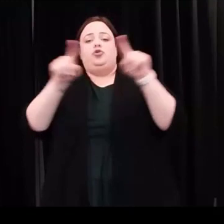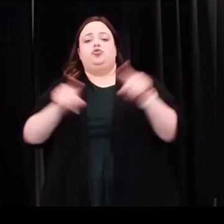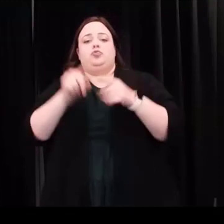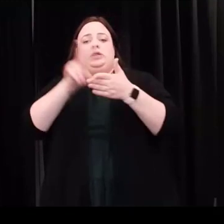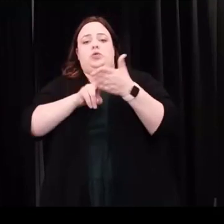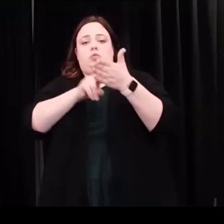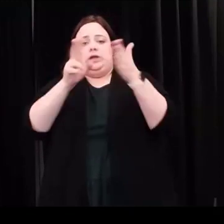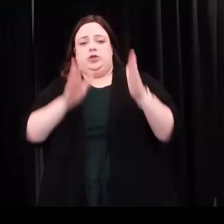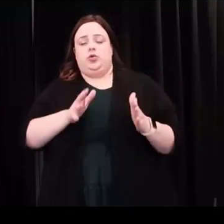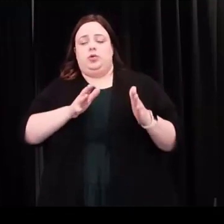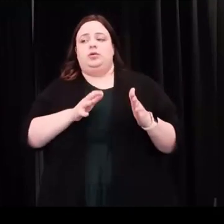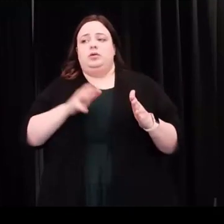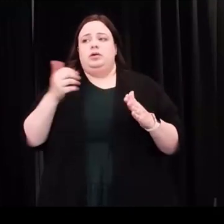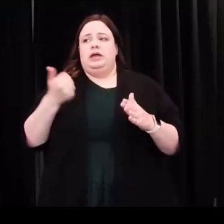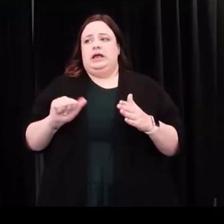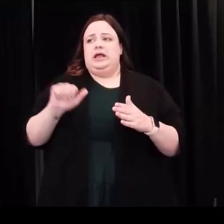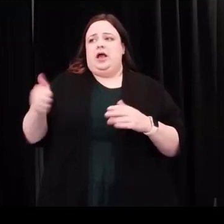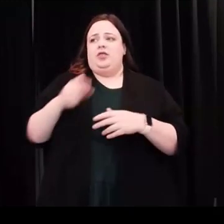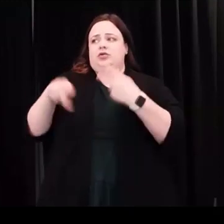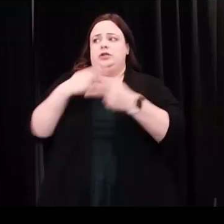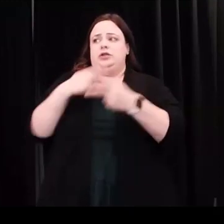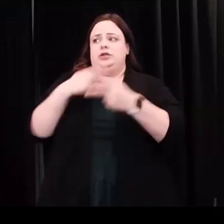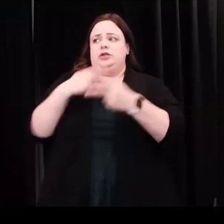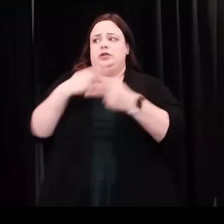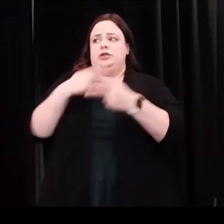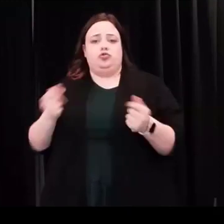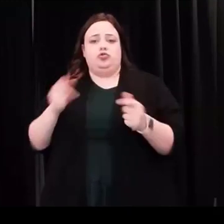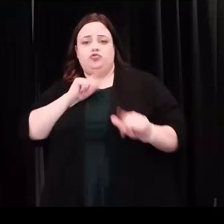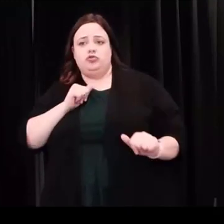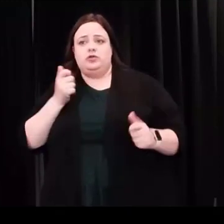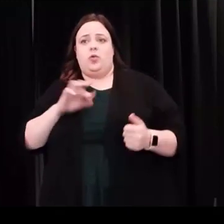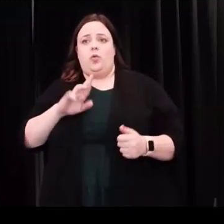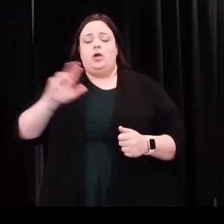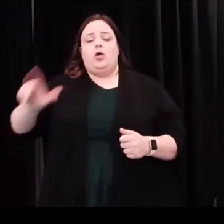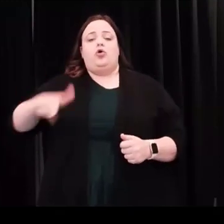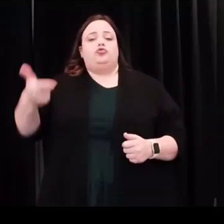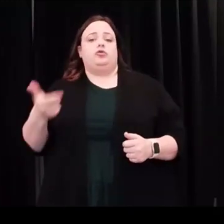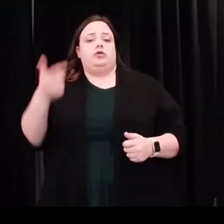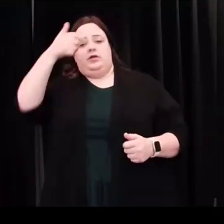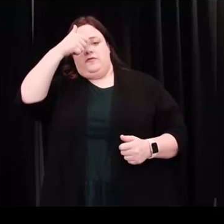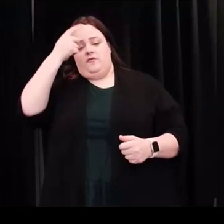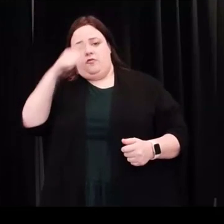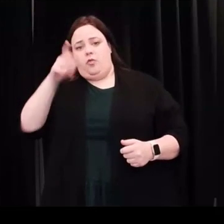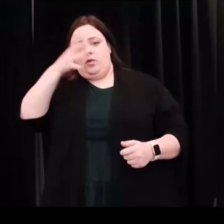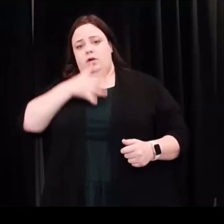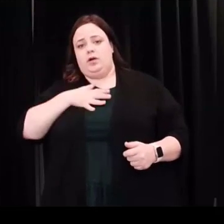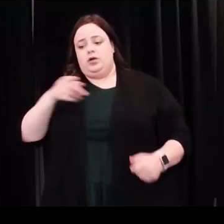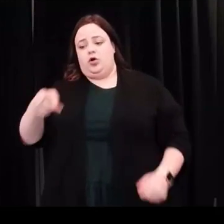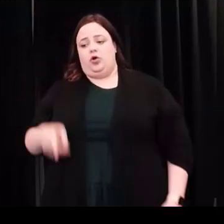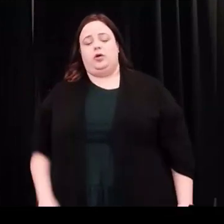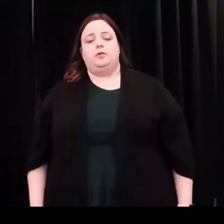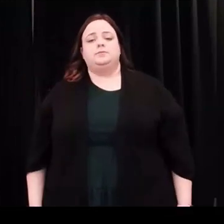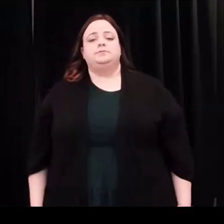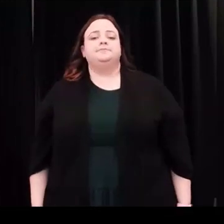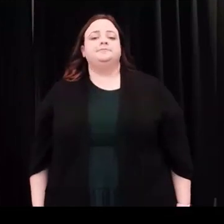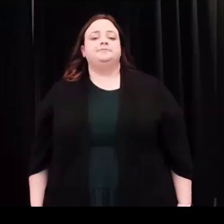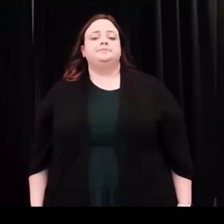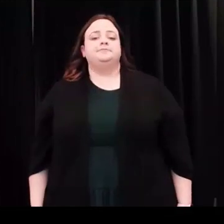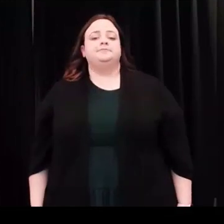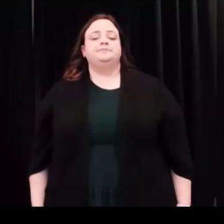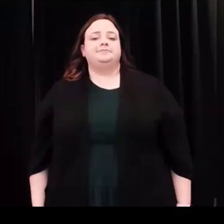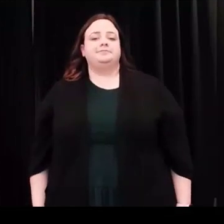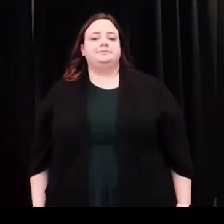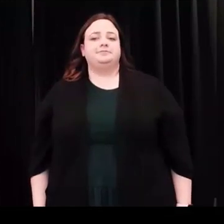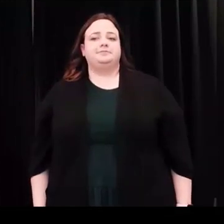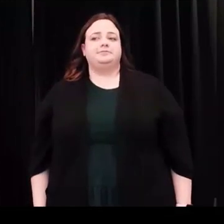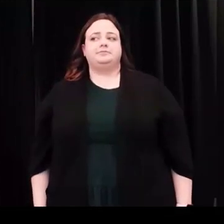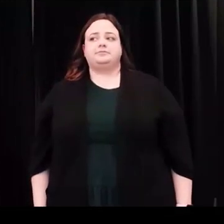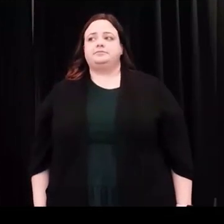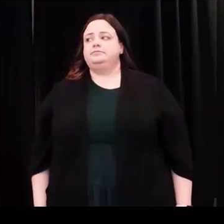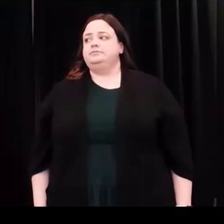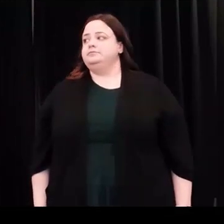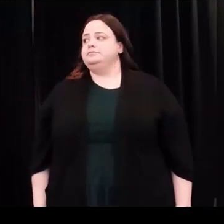with a different solution or an alternative for her? This is a room full of people with